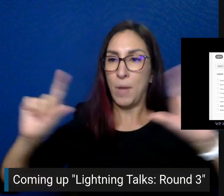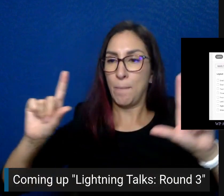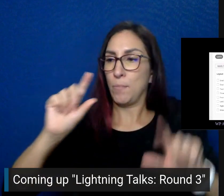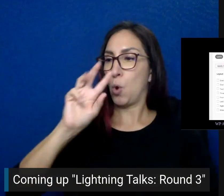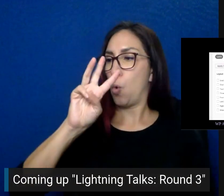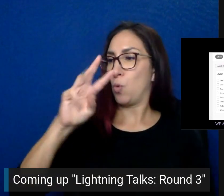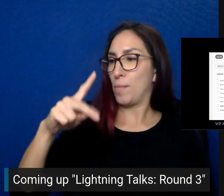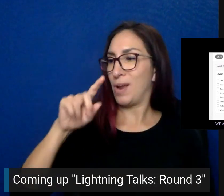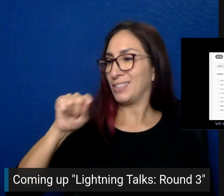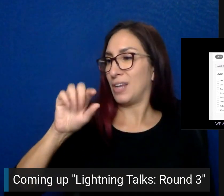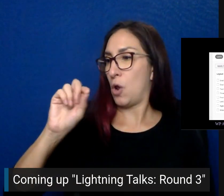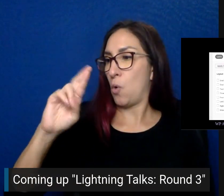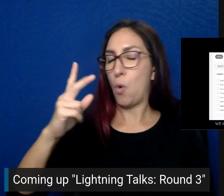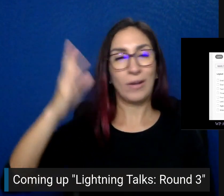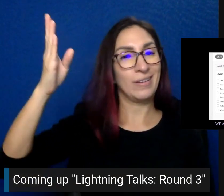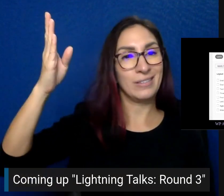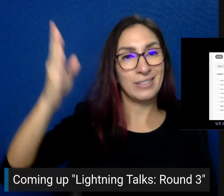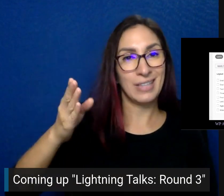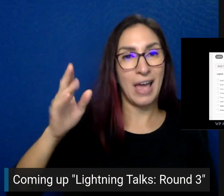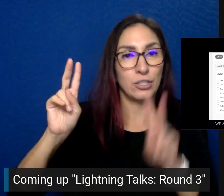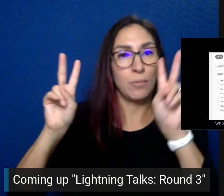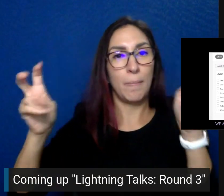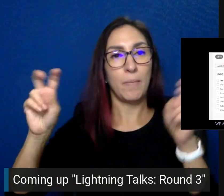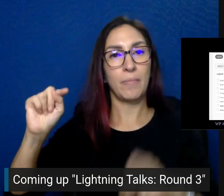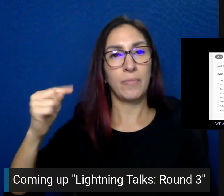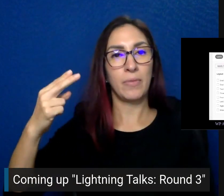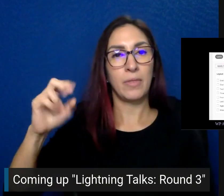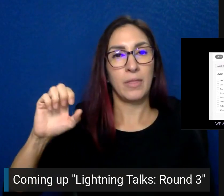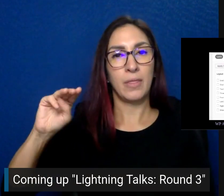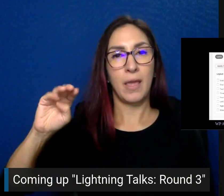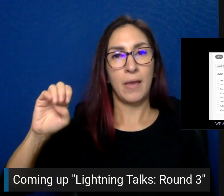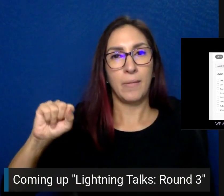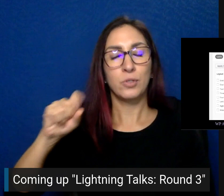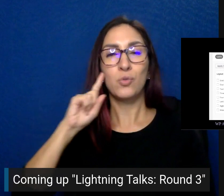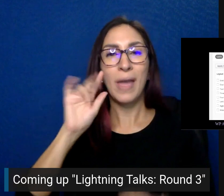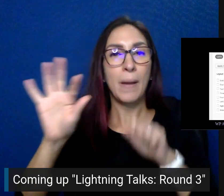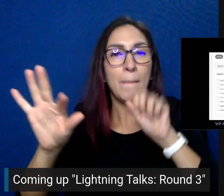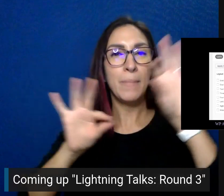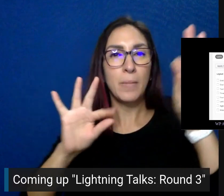you can choose a picture filter where you can go under the features